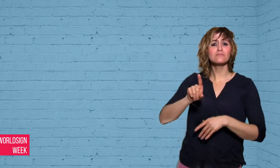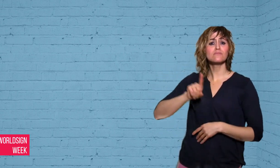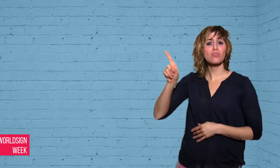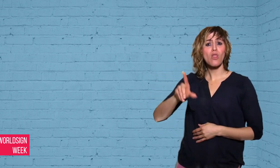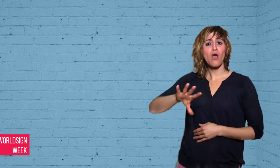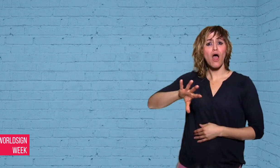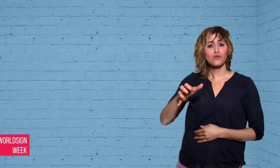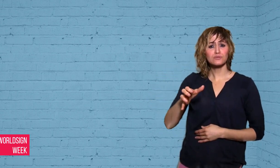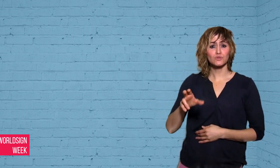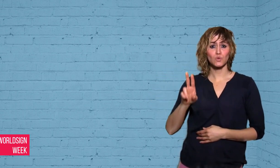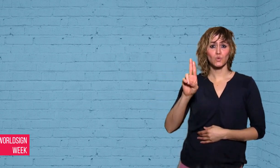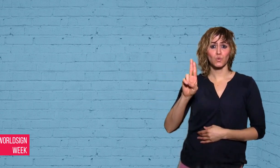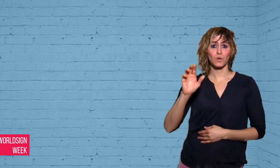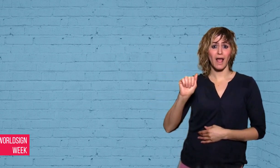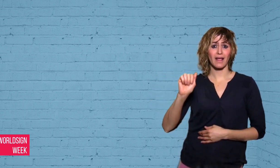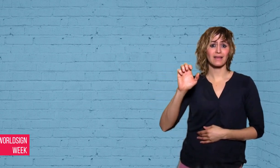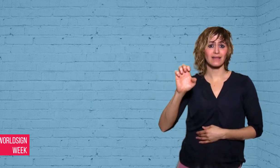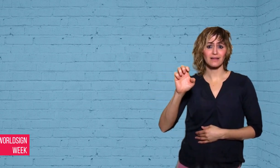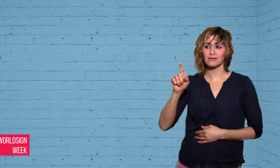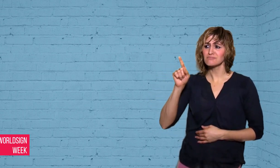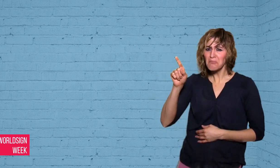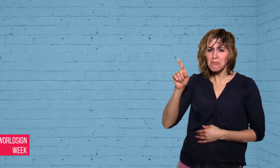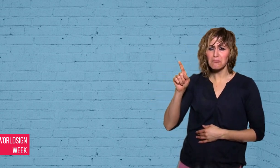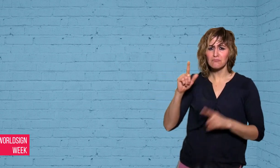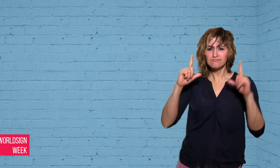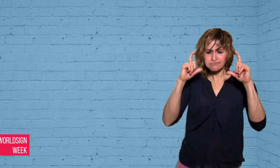tigers or exotic pets as a status of wealth